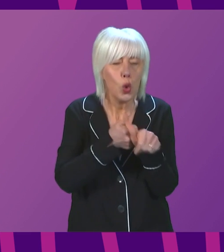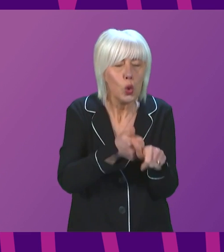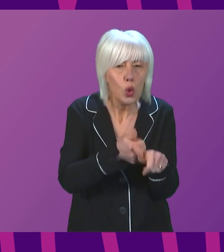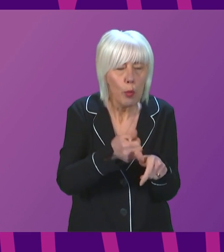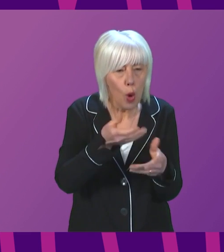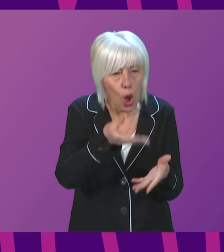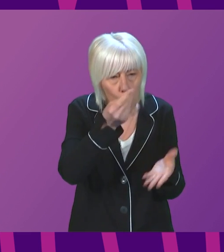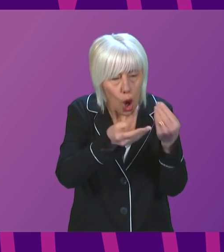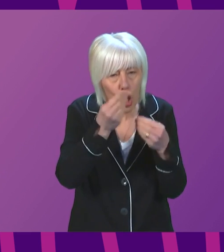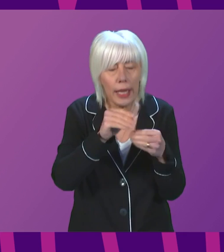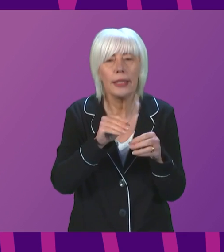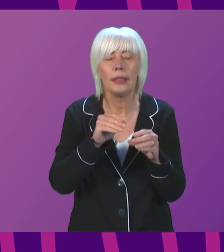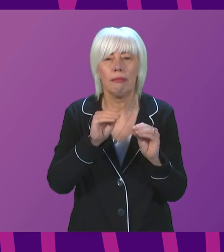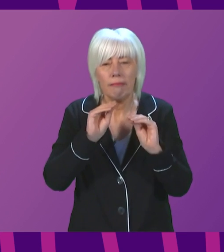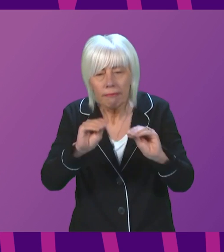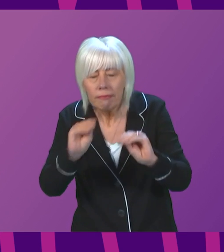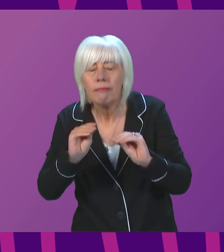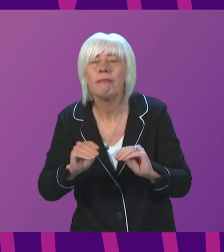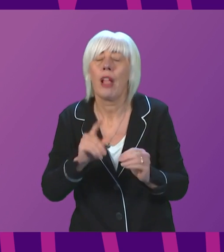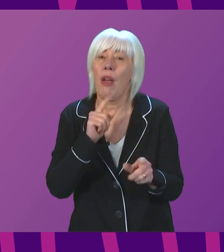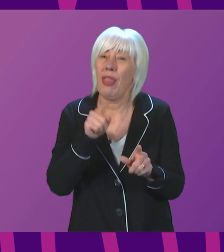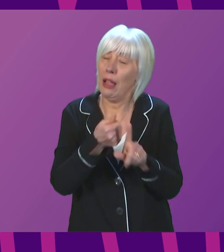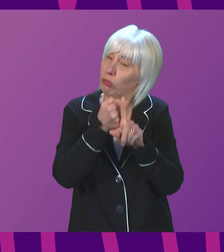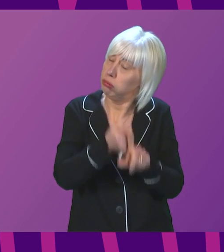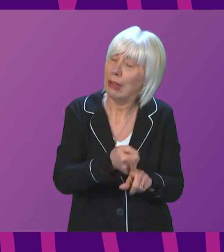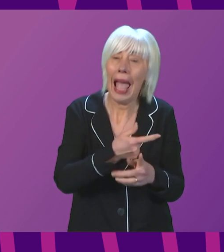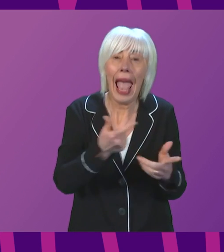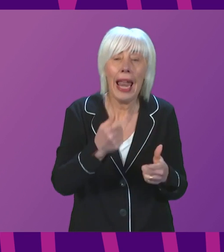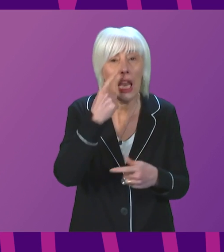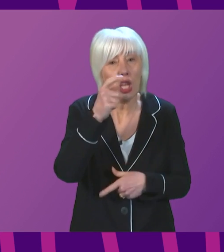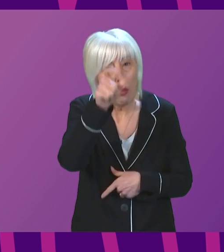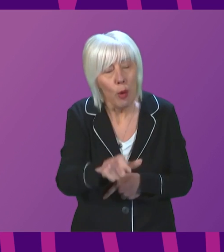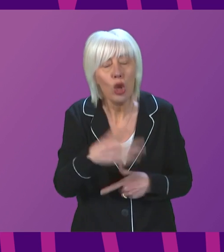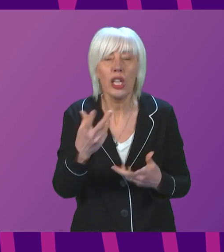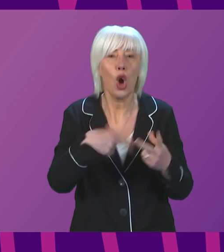Of course—and it is a point that I stress—any young person or staff member who wishes to